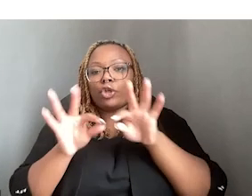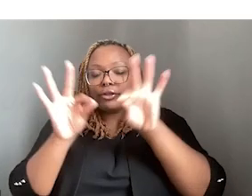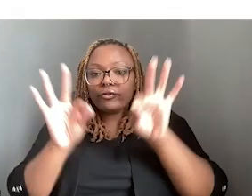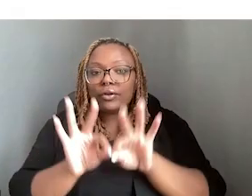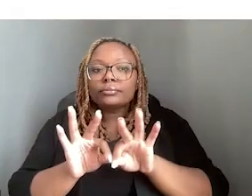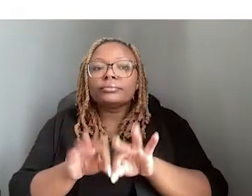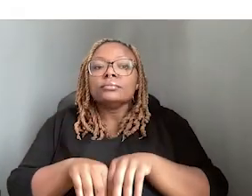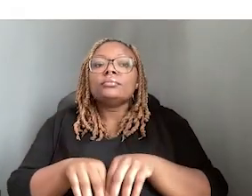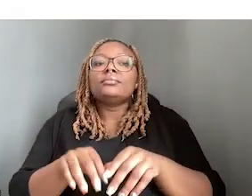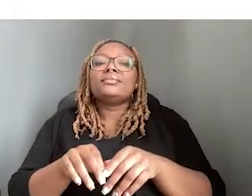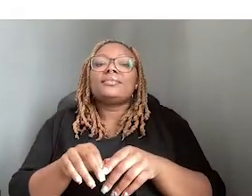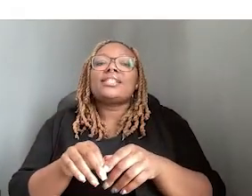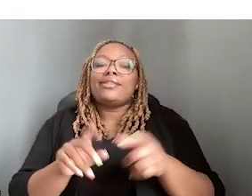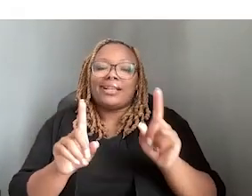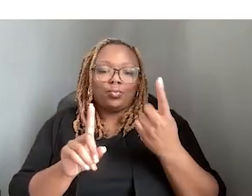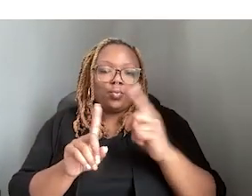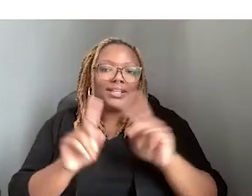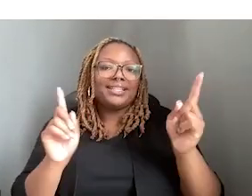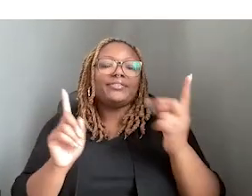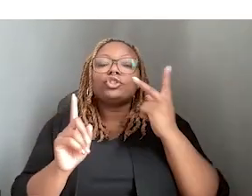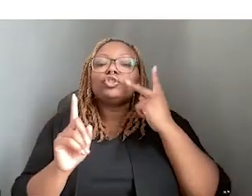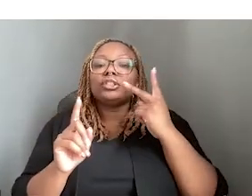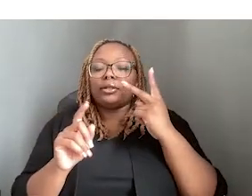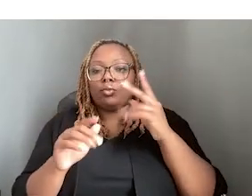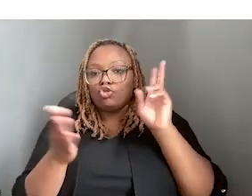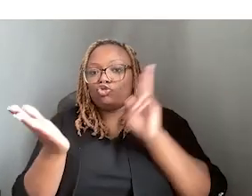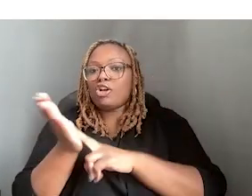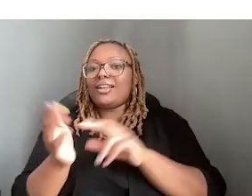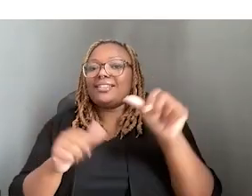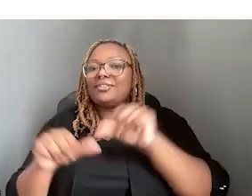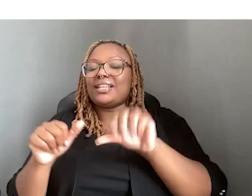So this is one difference that you'll see once you come into SciENcv if you've already been using it.